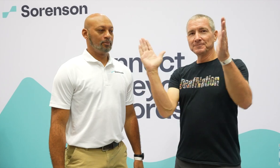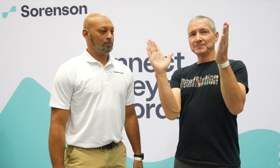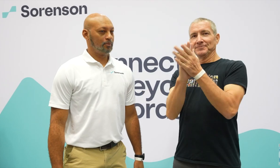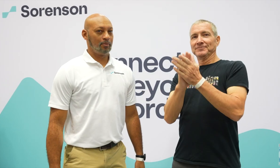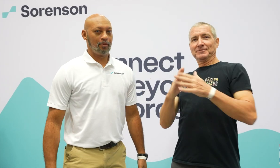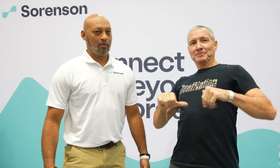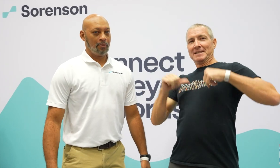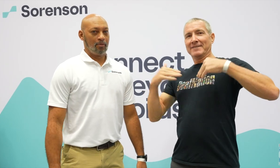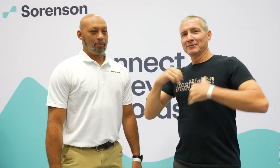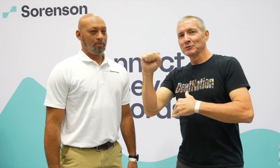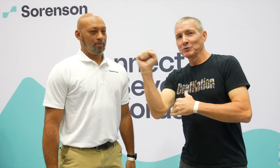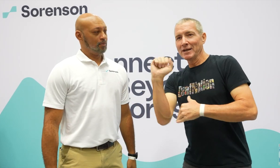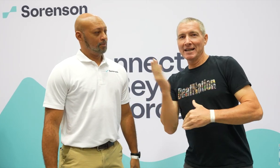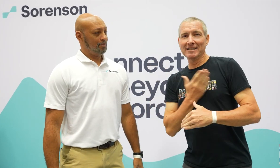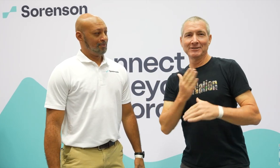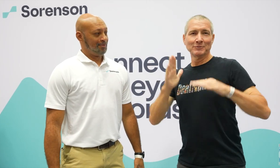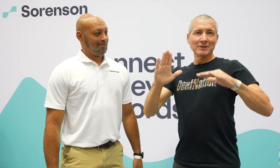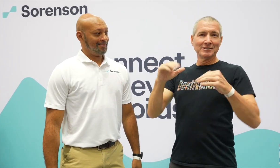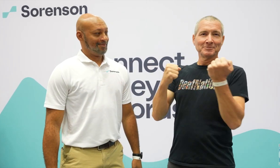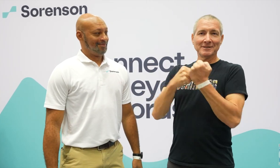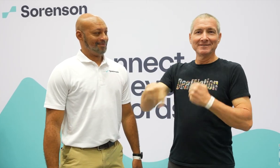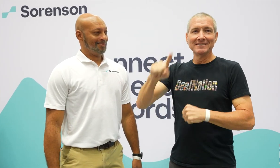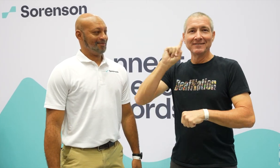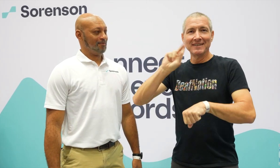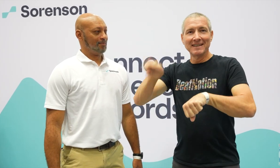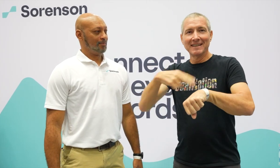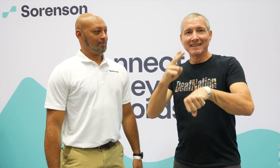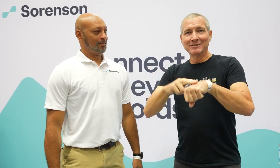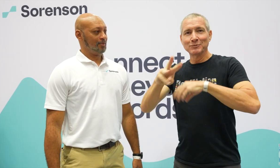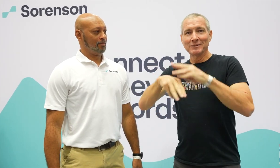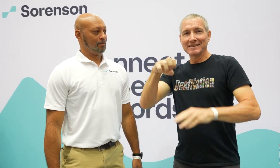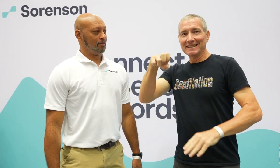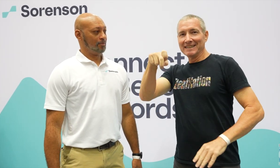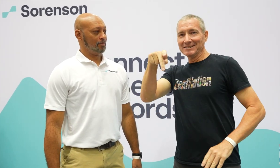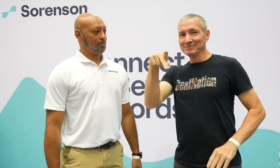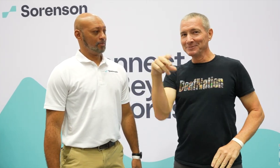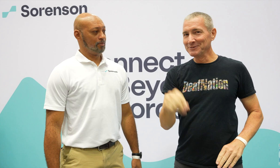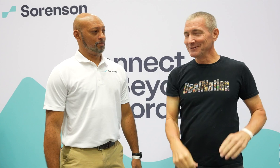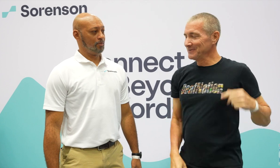We’re proud to have Sorenson as one of our wonderful sponsors at the DeafNation World Expo!